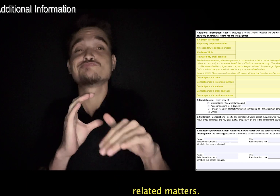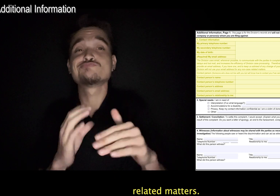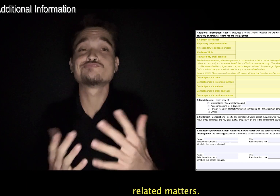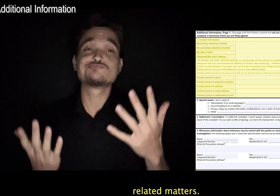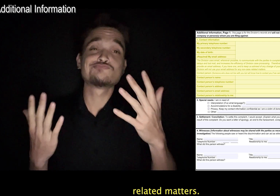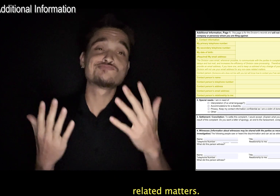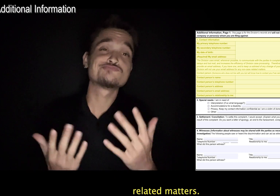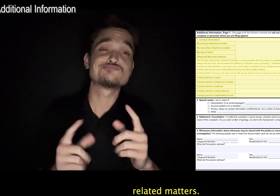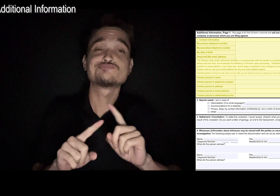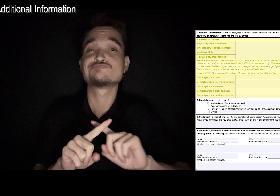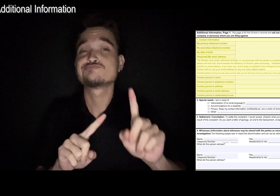related matters.